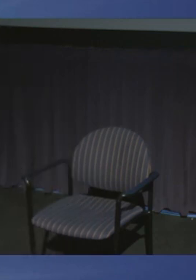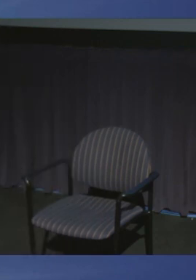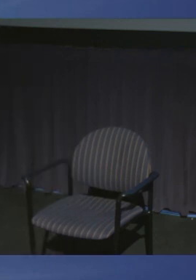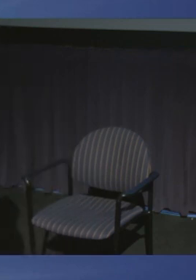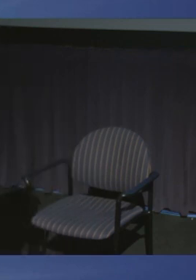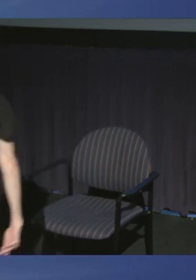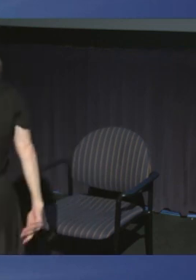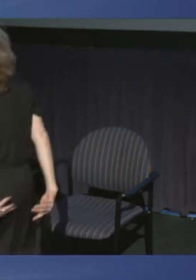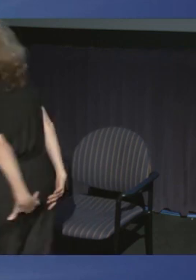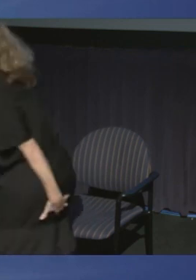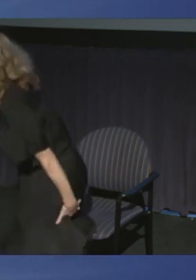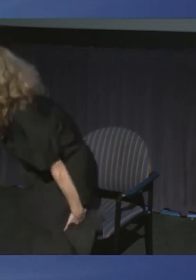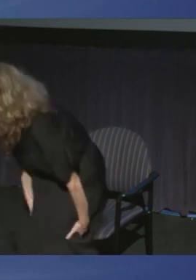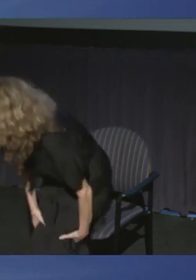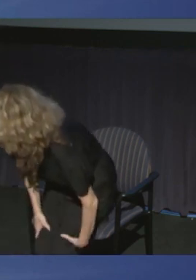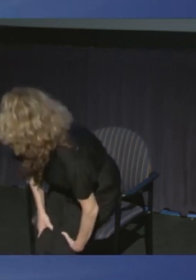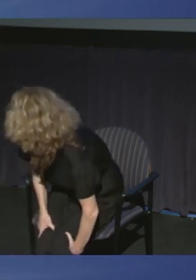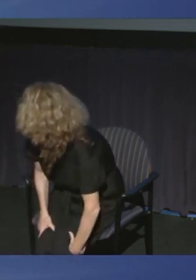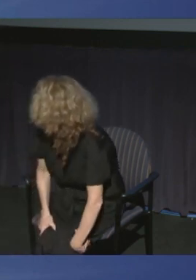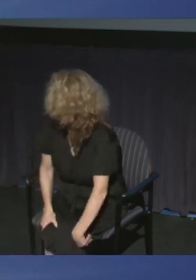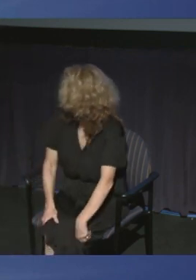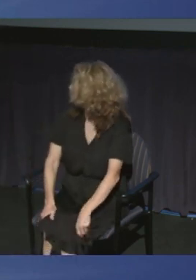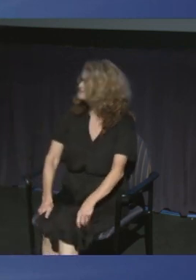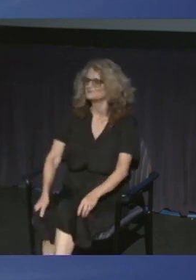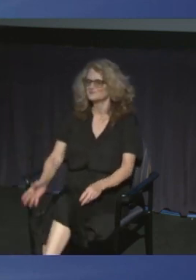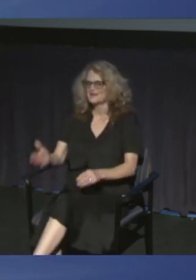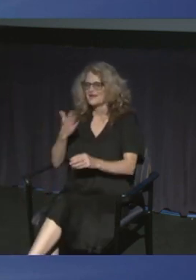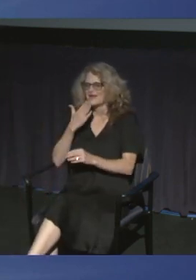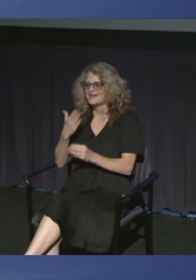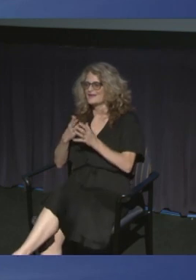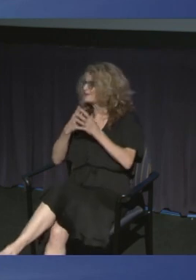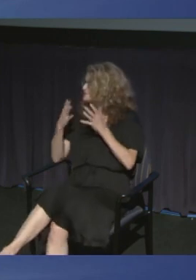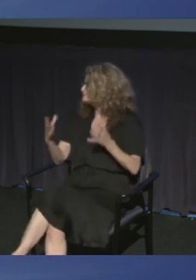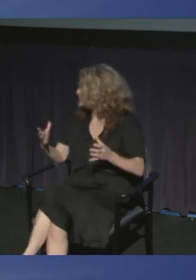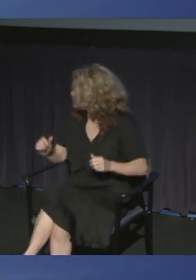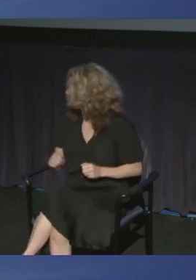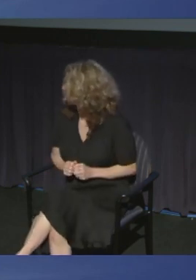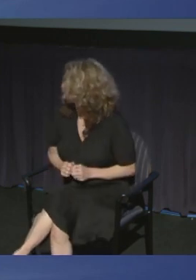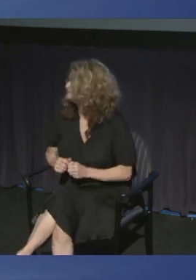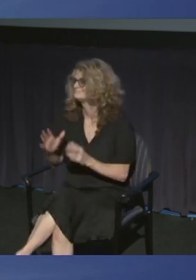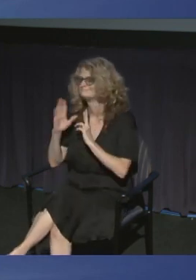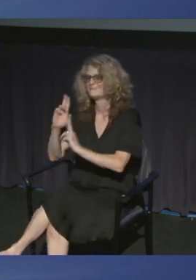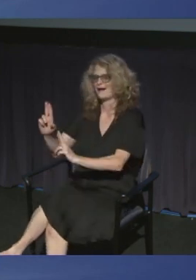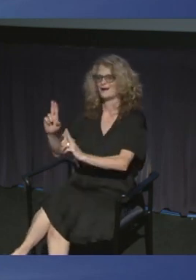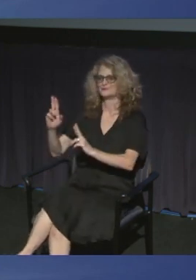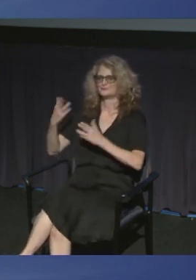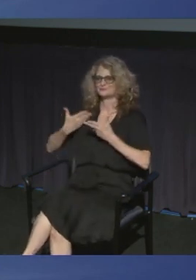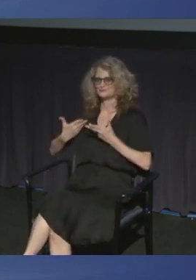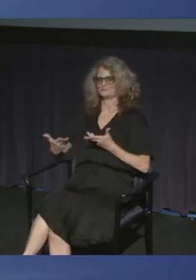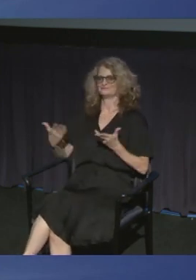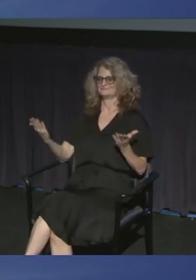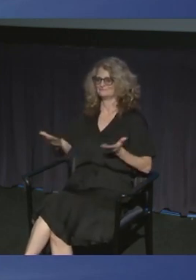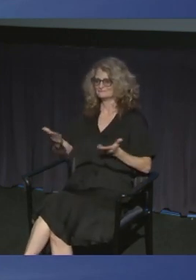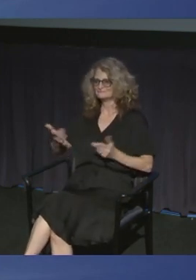THANK YOU SO MUCH DR. OWENS. IS SUCH AN HONOR TO BE HERE TO GIVE